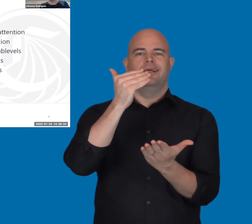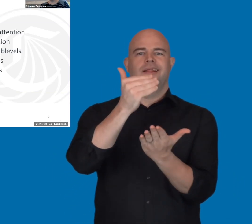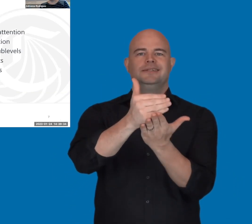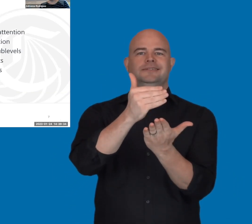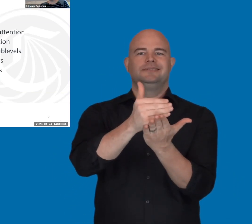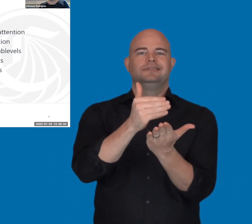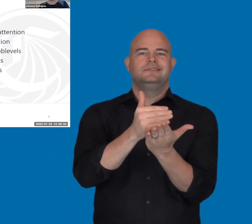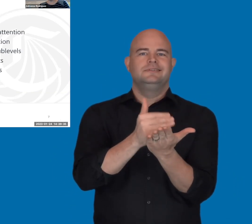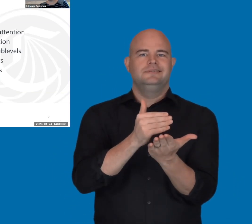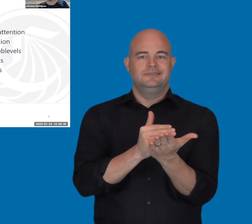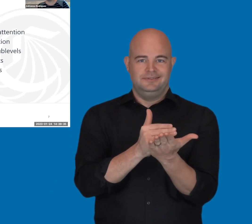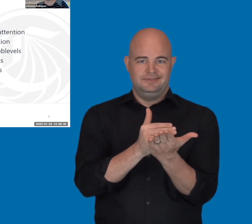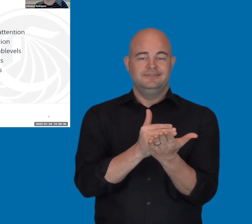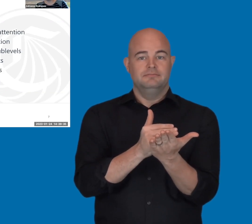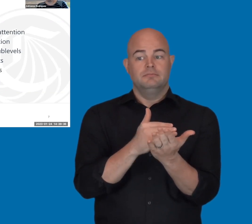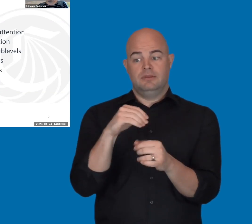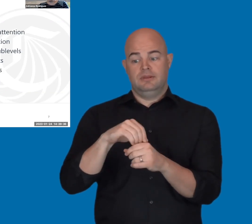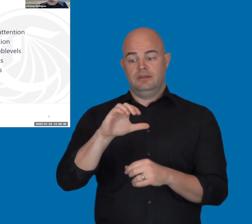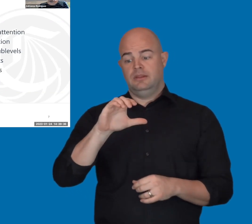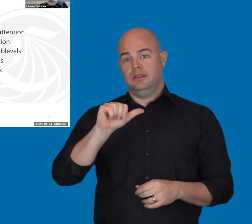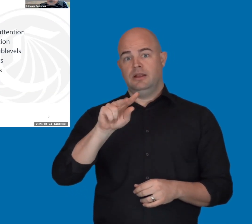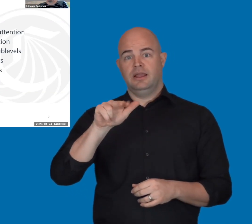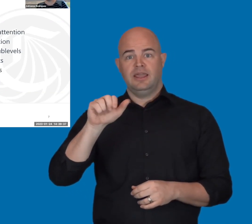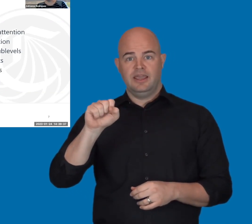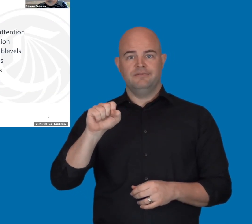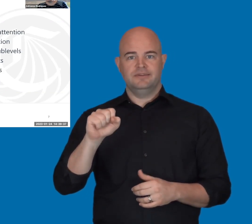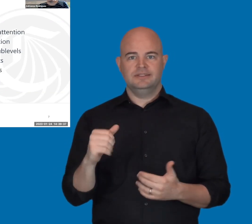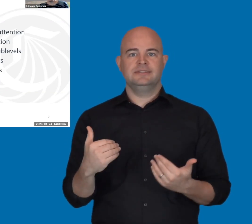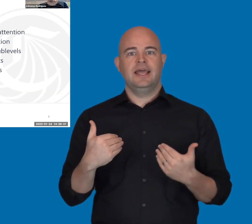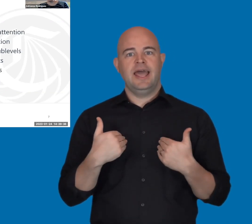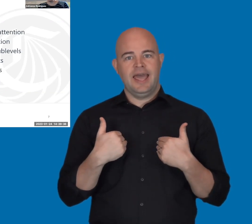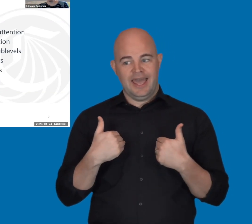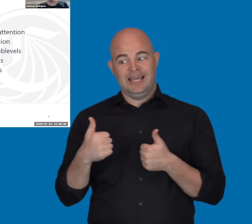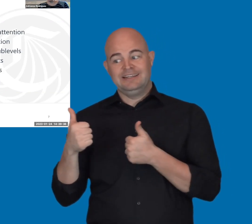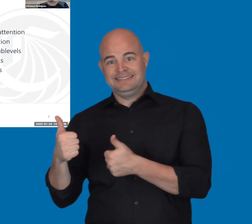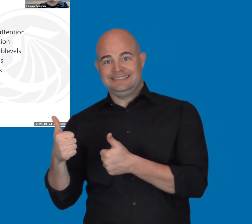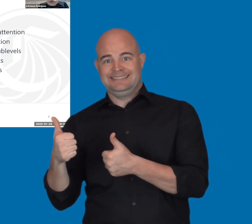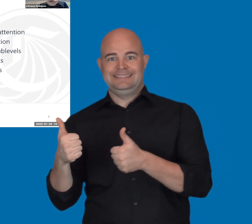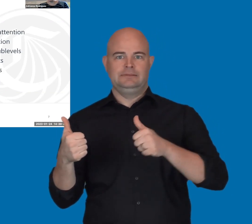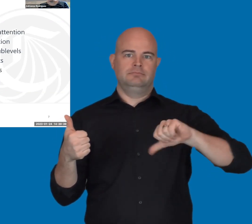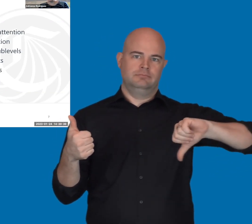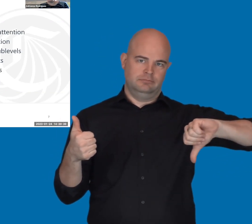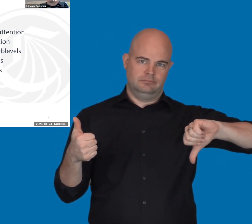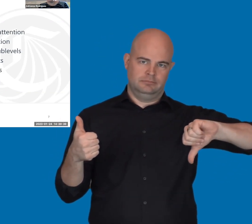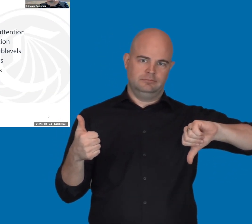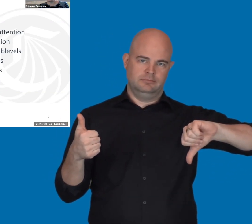So, for lists in Canvas there's some do's and don'ts that we recommend you remember.